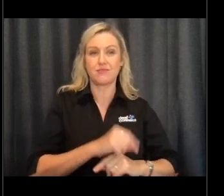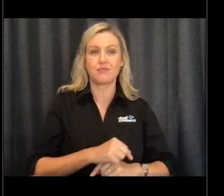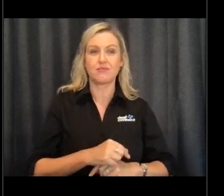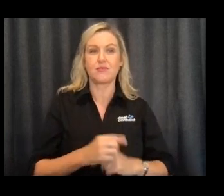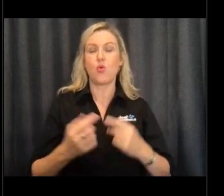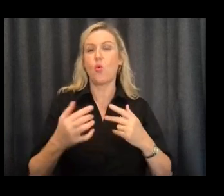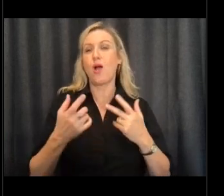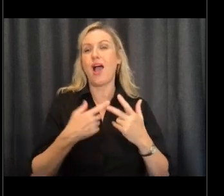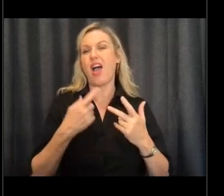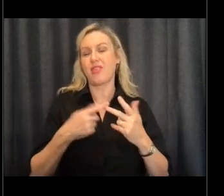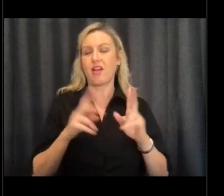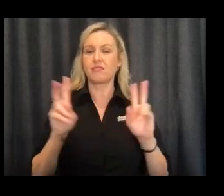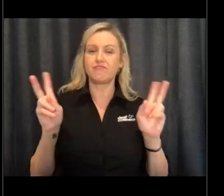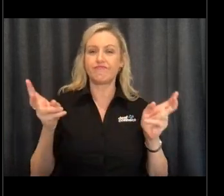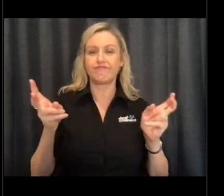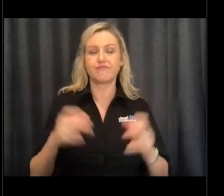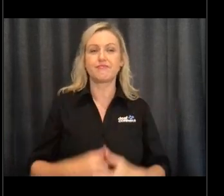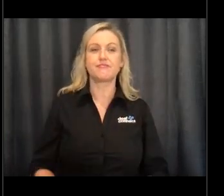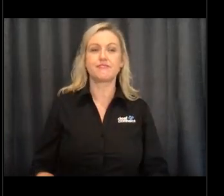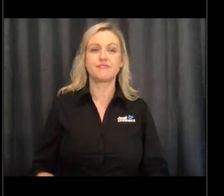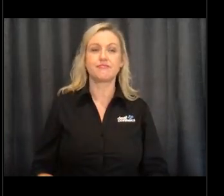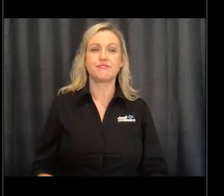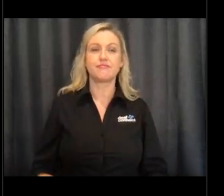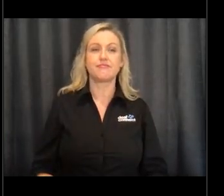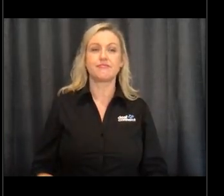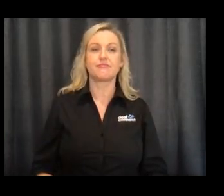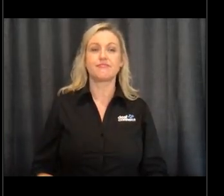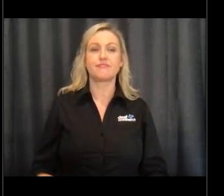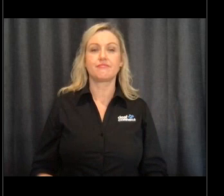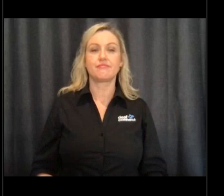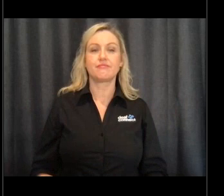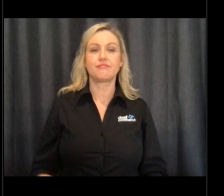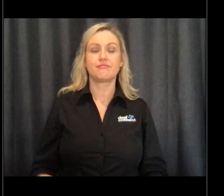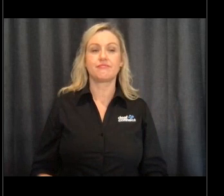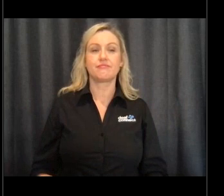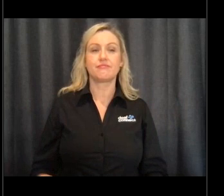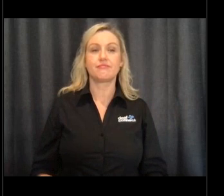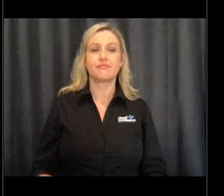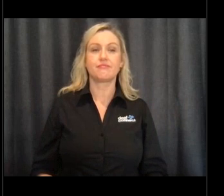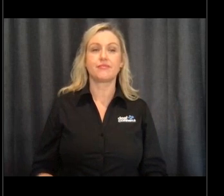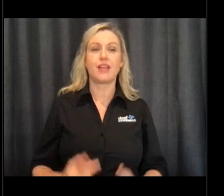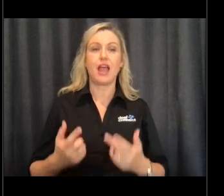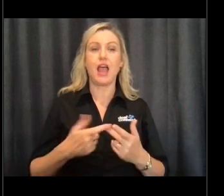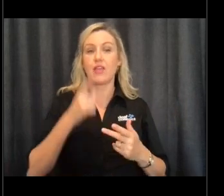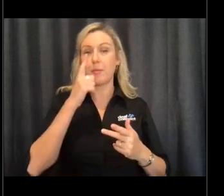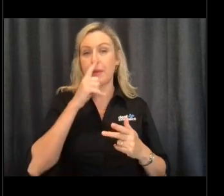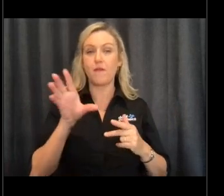screen today, as well as some fantastic people from the education sector and community and